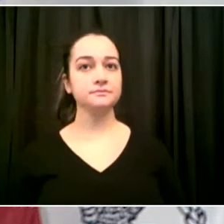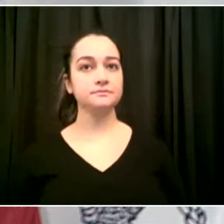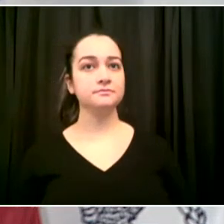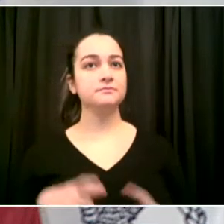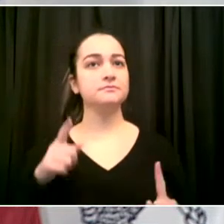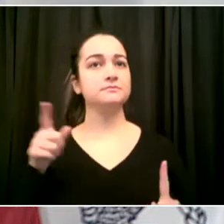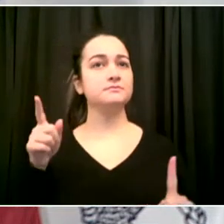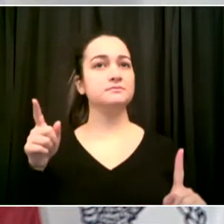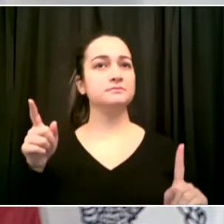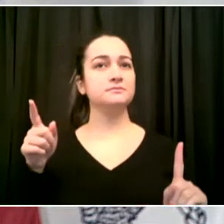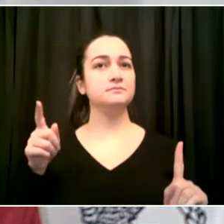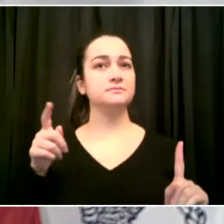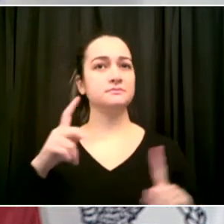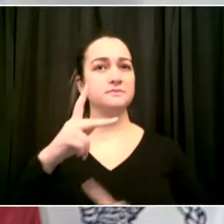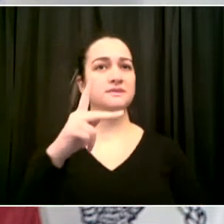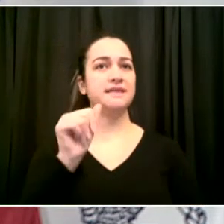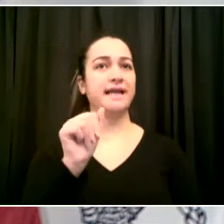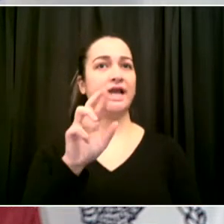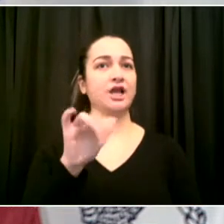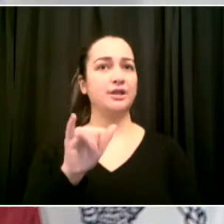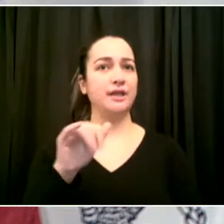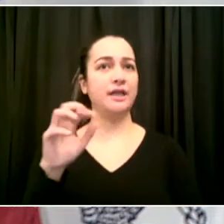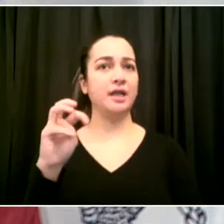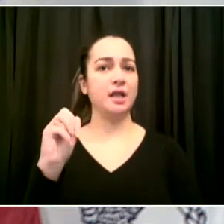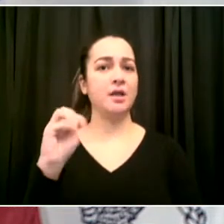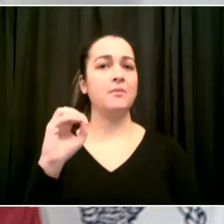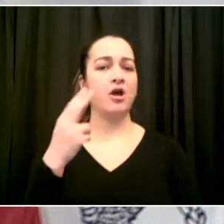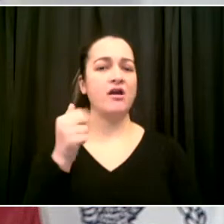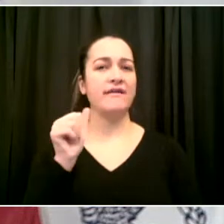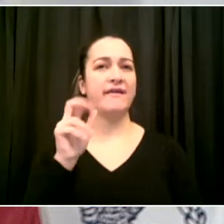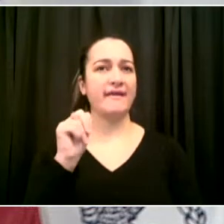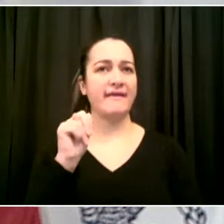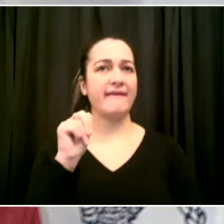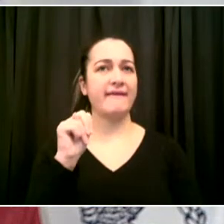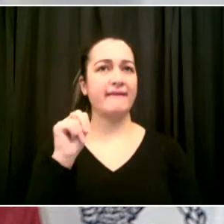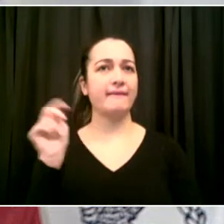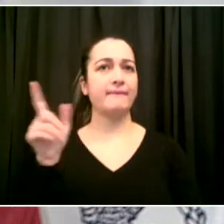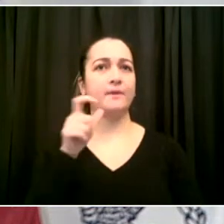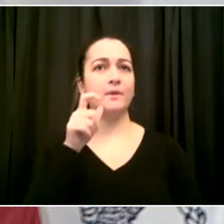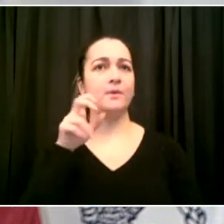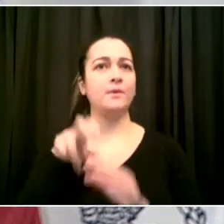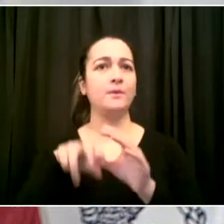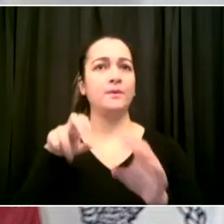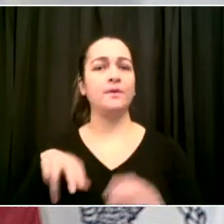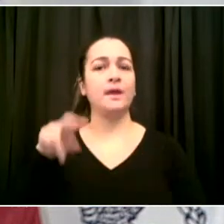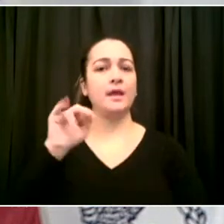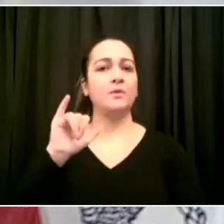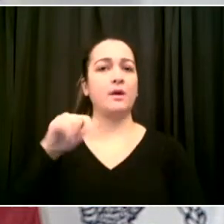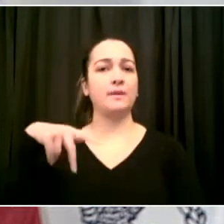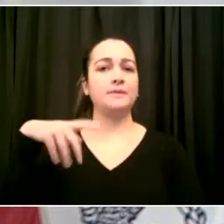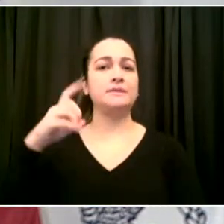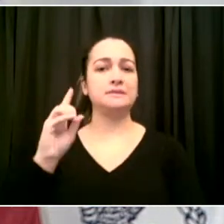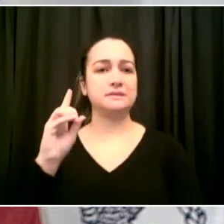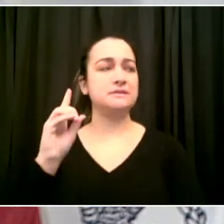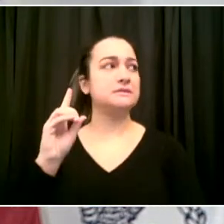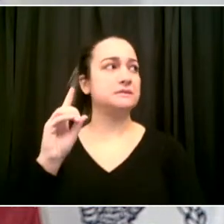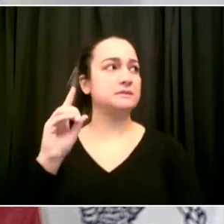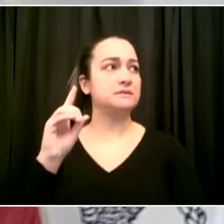MYMYS ECOND QUESTION HAS TO DO WITH MONNAHAN AND HIS DEPARTURE FROM